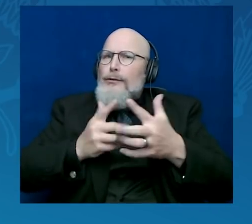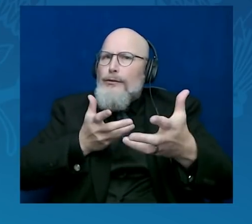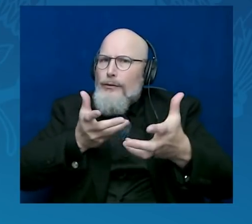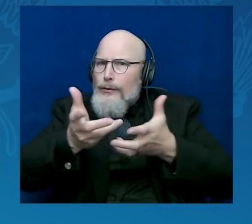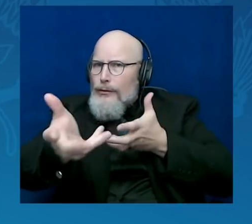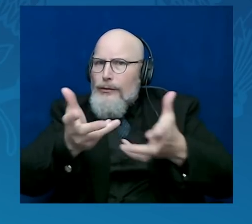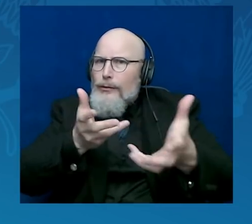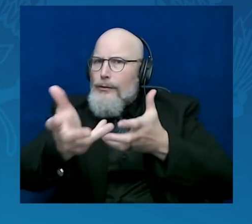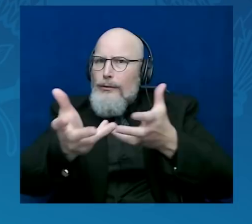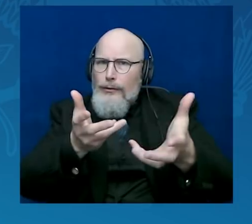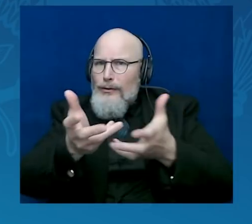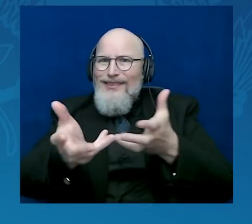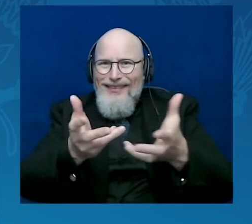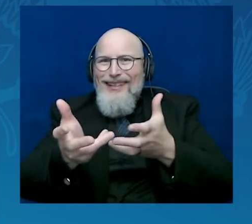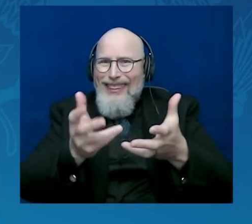And I believe we've been clear about that.